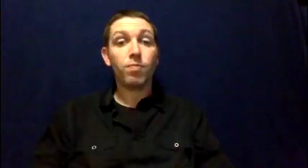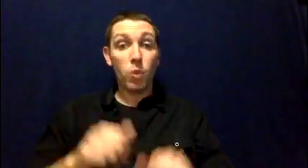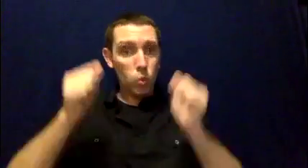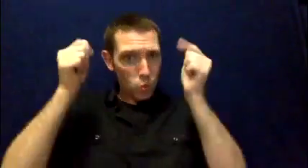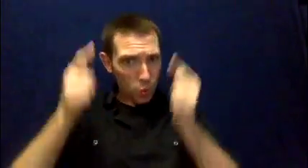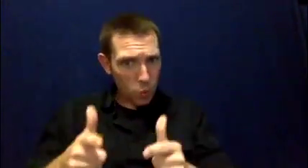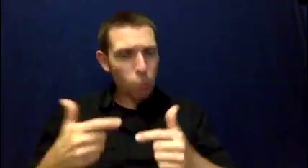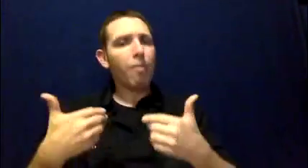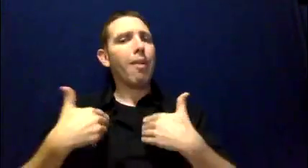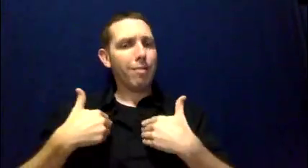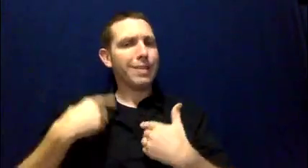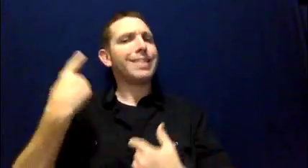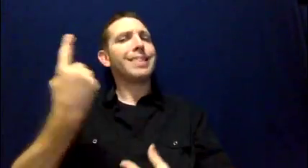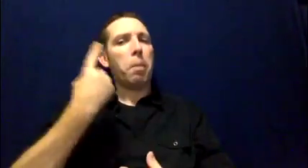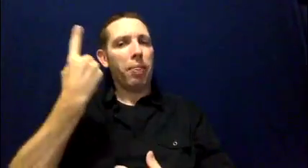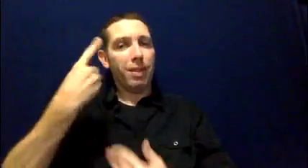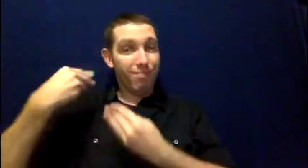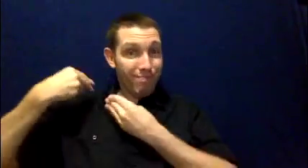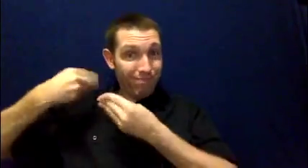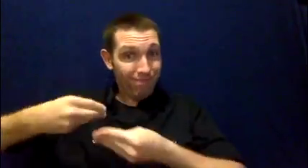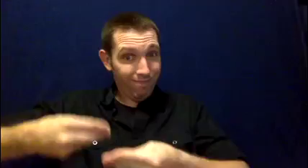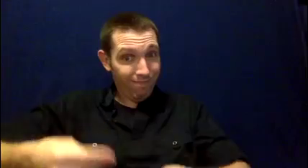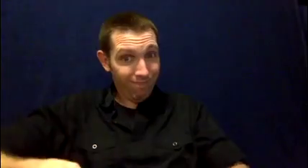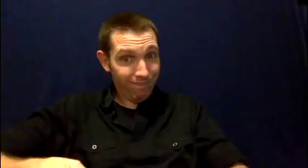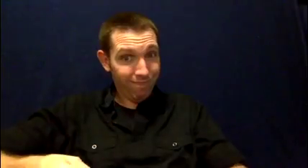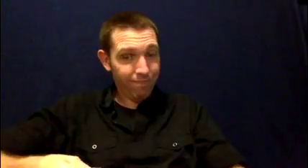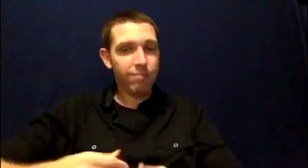Everyone inherits genes from their parents.